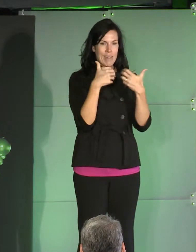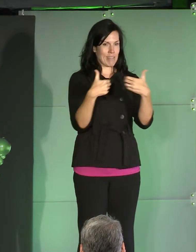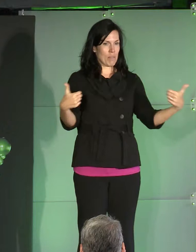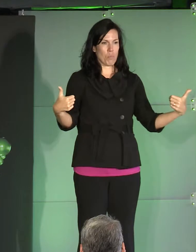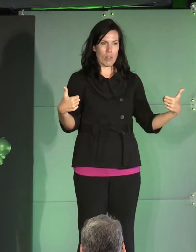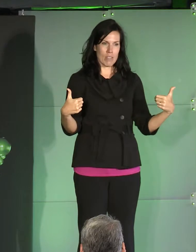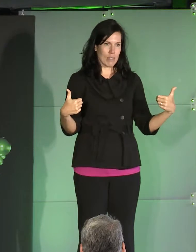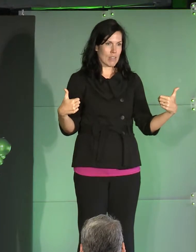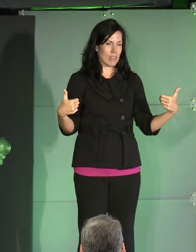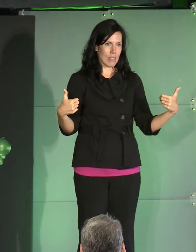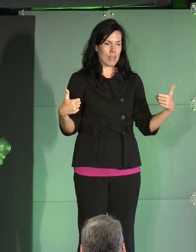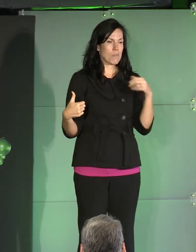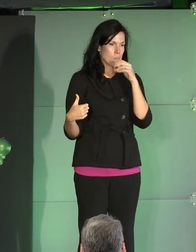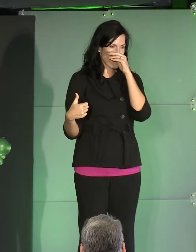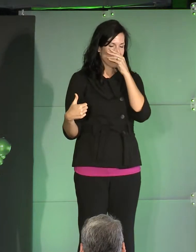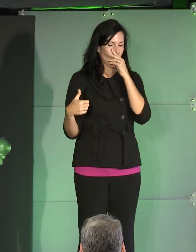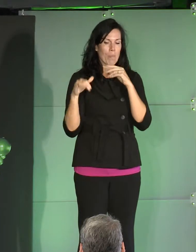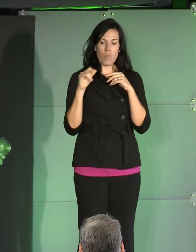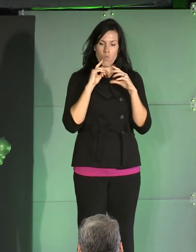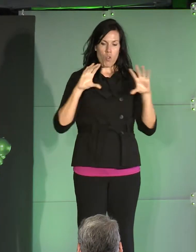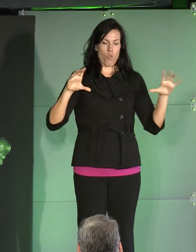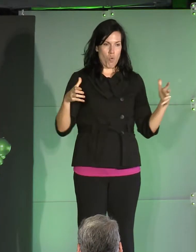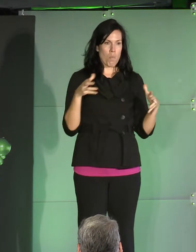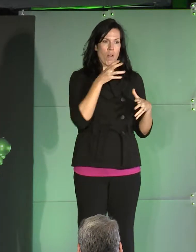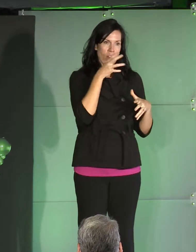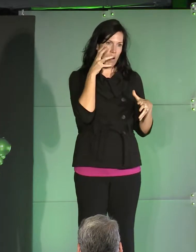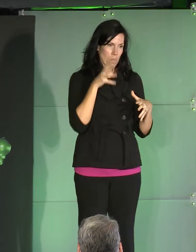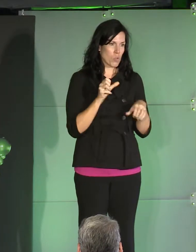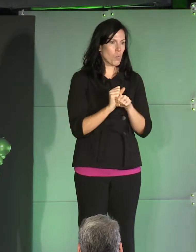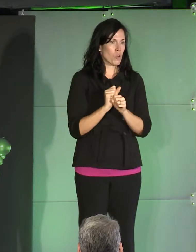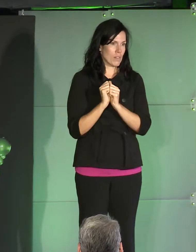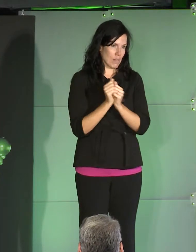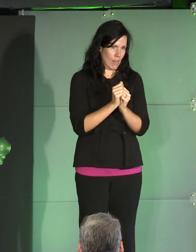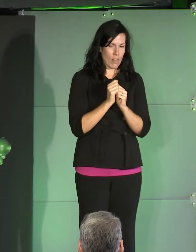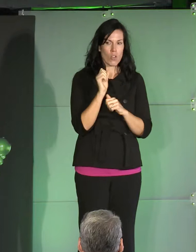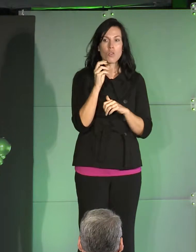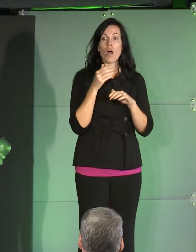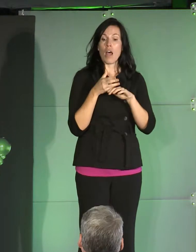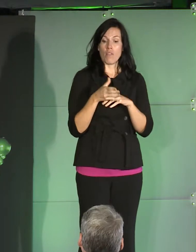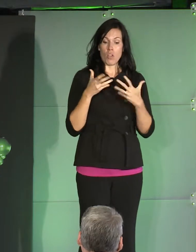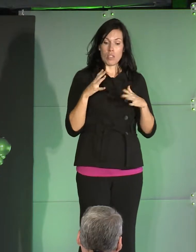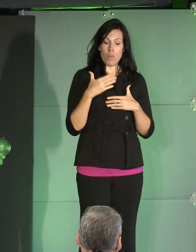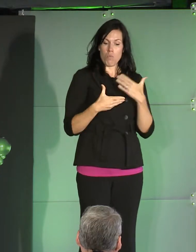This is really a group of farmers that are working together. So after it's been processed-- and it's not in the city.